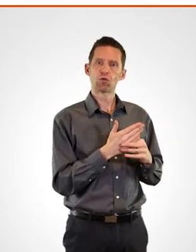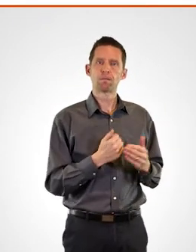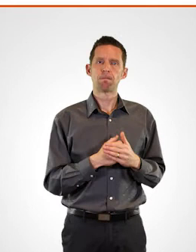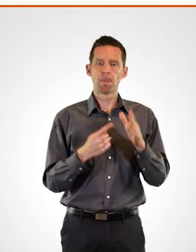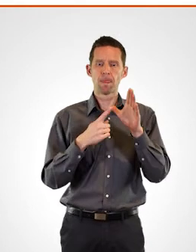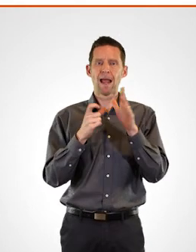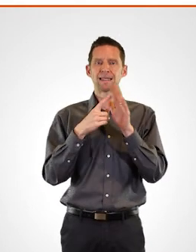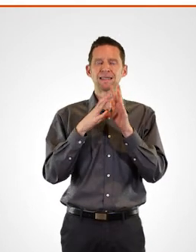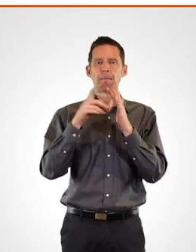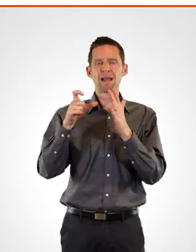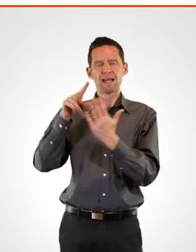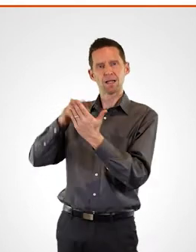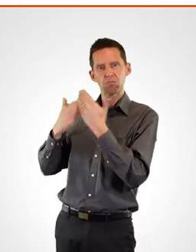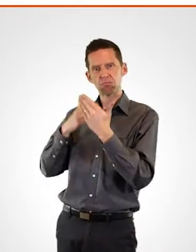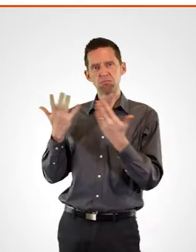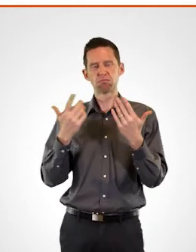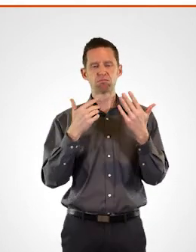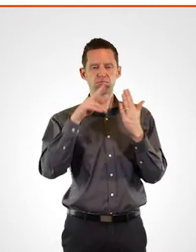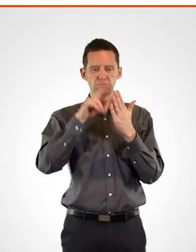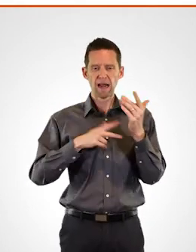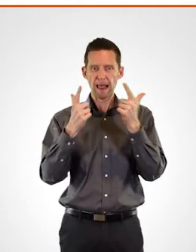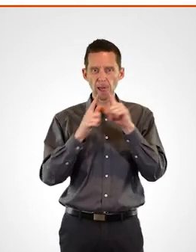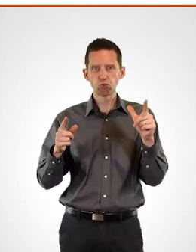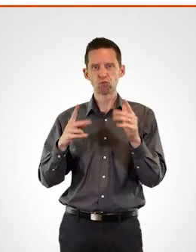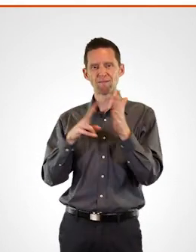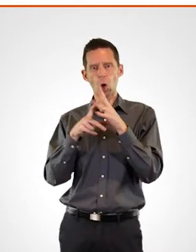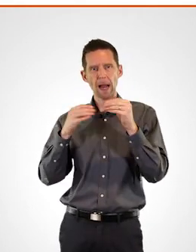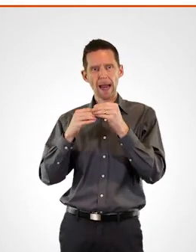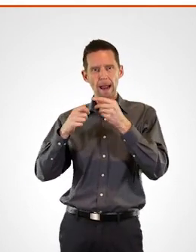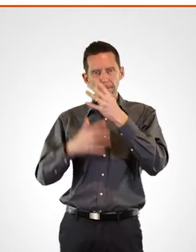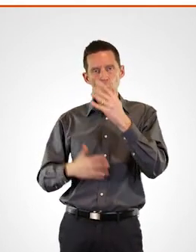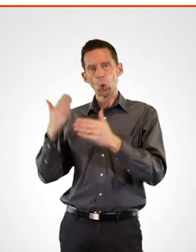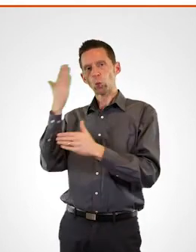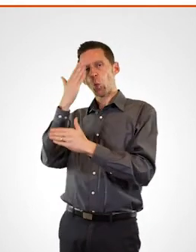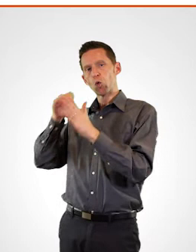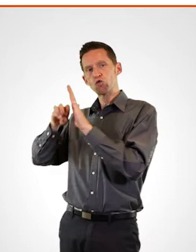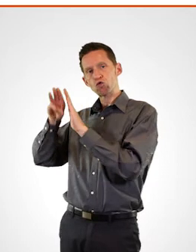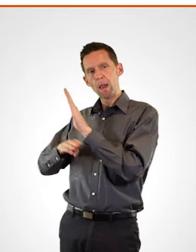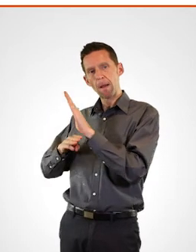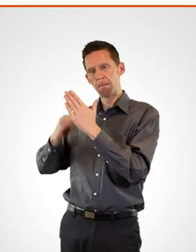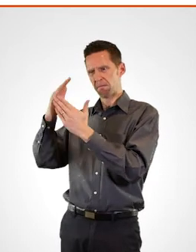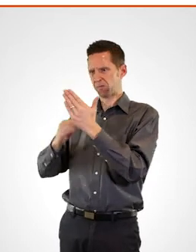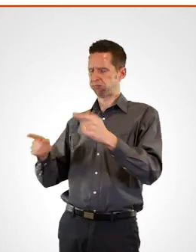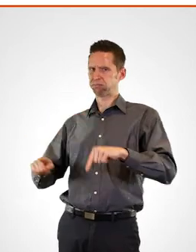Academic application, novel vocabulary and language, the pacing of the school curriculum, these are very different situations